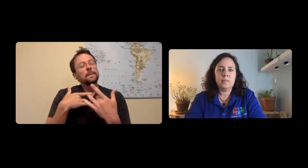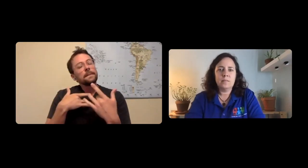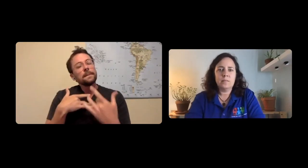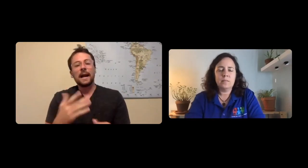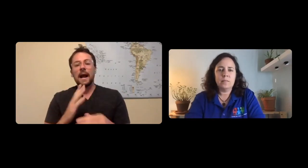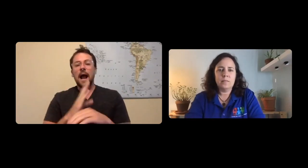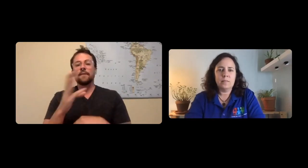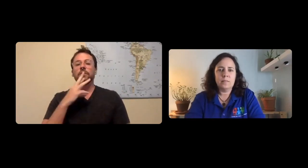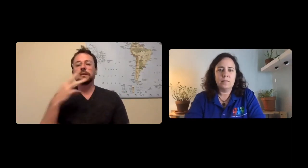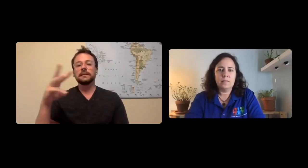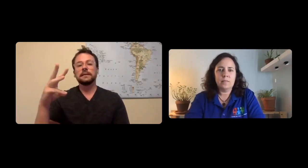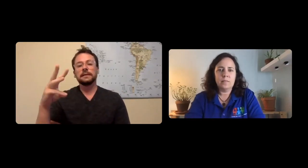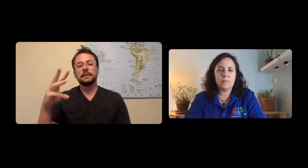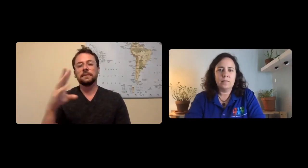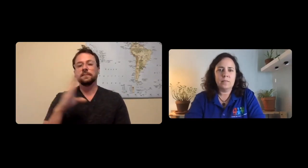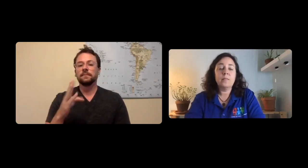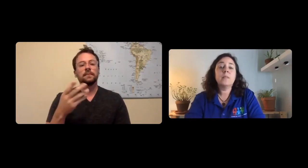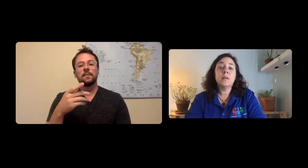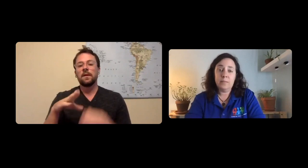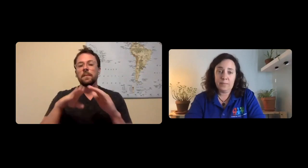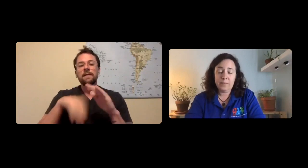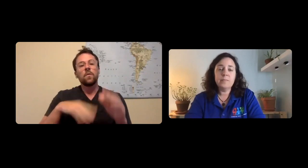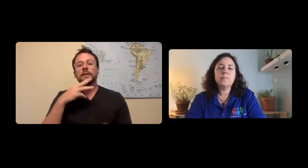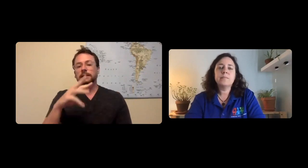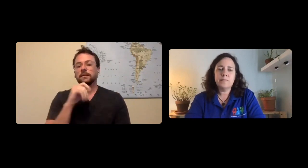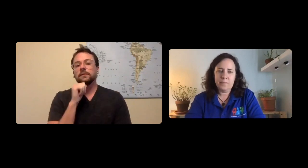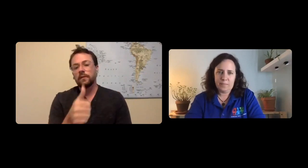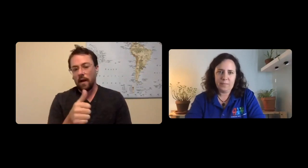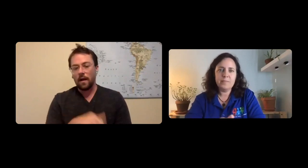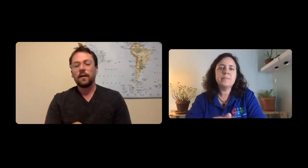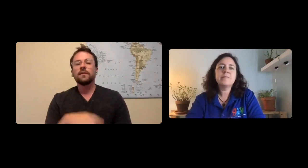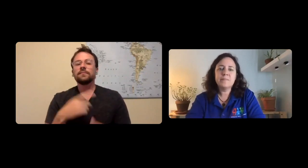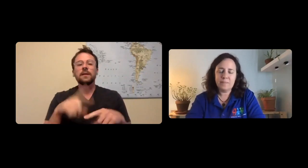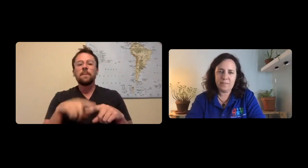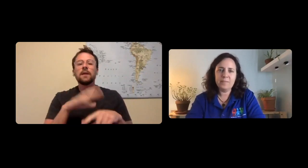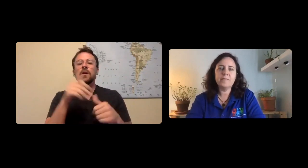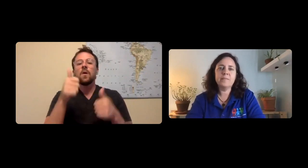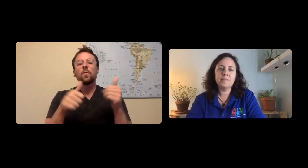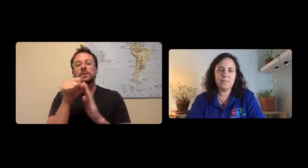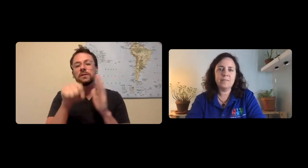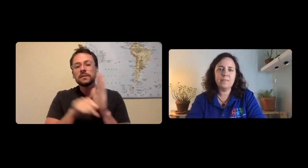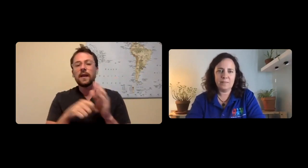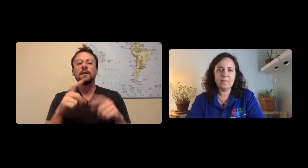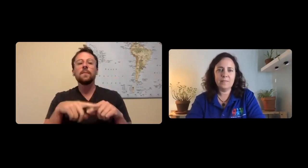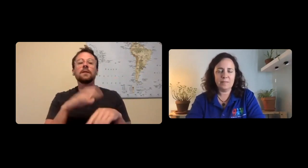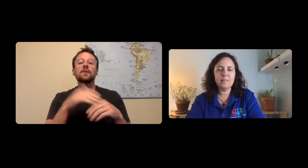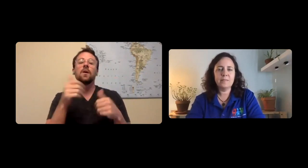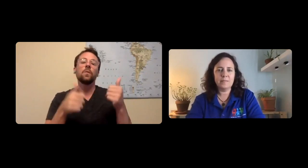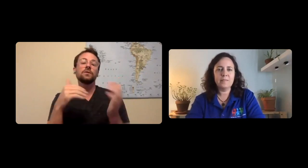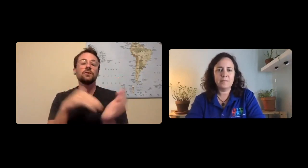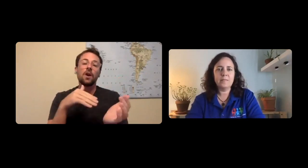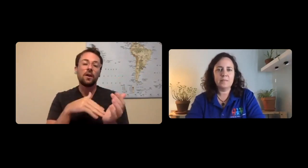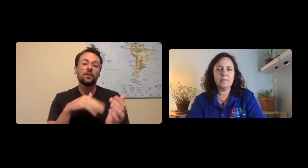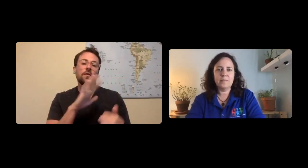So when it comes to a medical transition, surgery isn't an option until age 16.